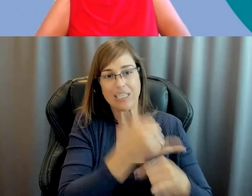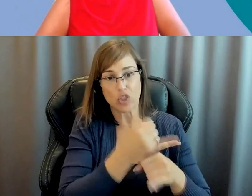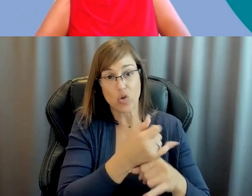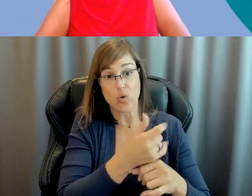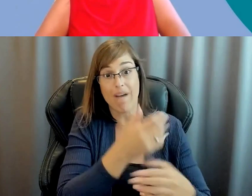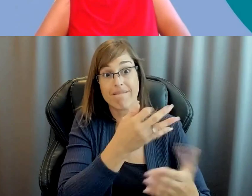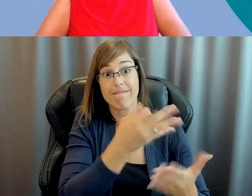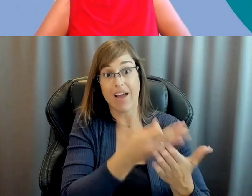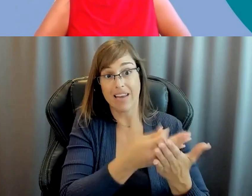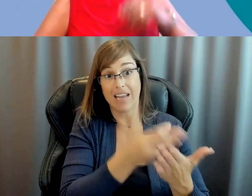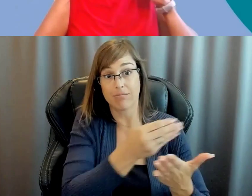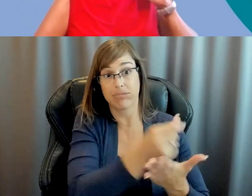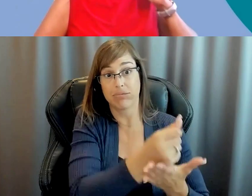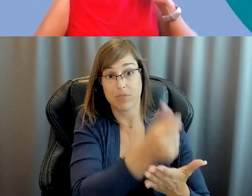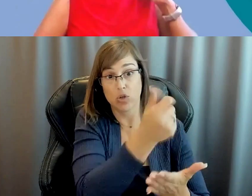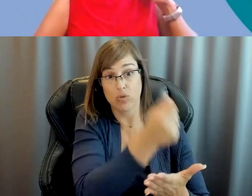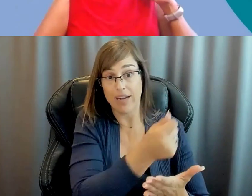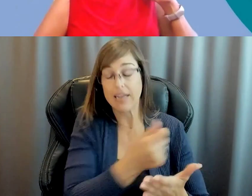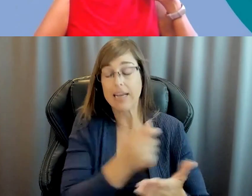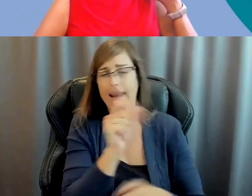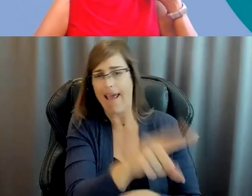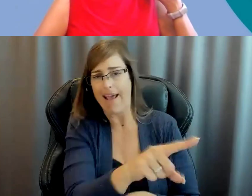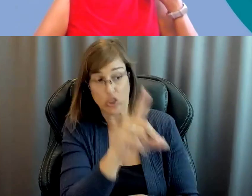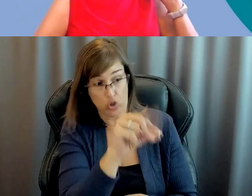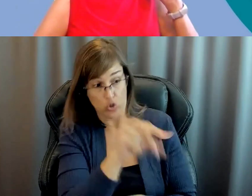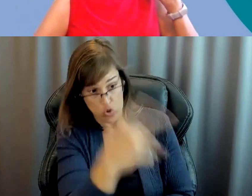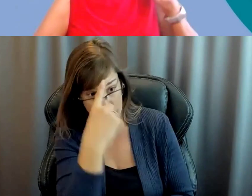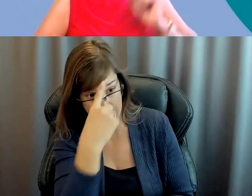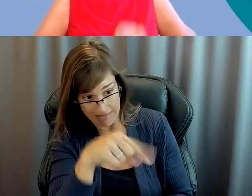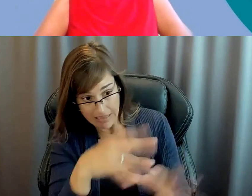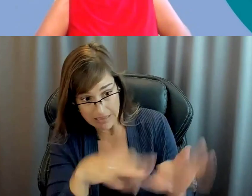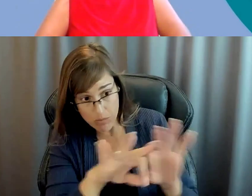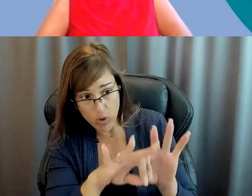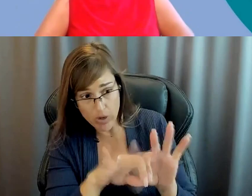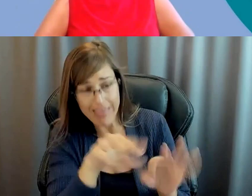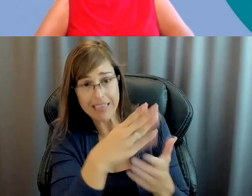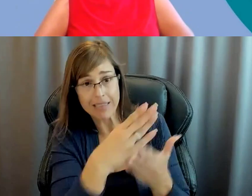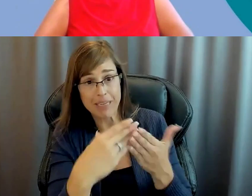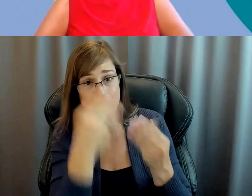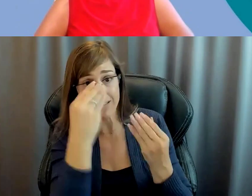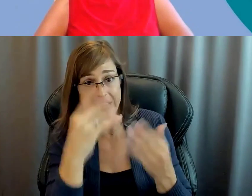"Do you consider this important?" And so .. "Is this piece of data important for the decision